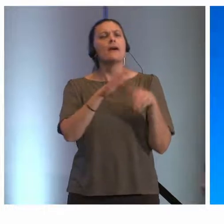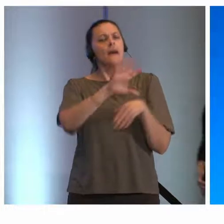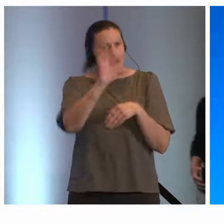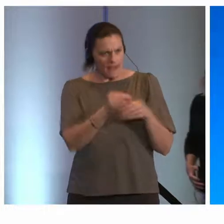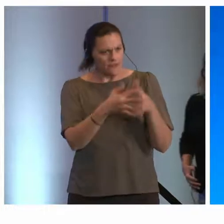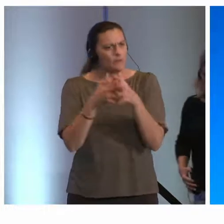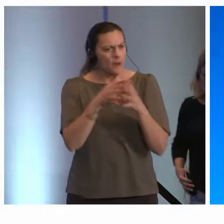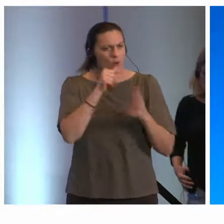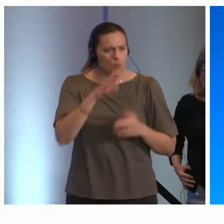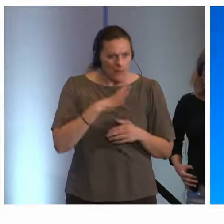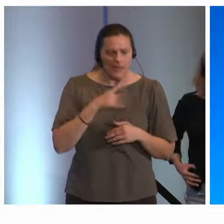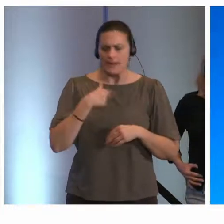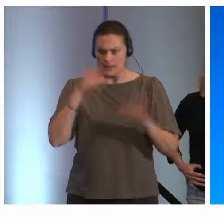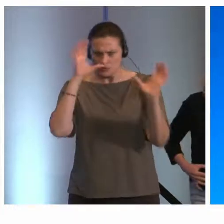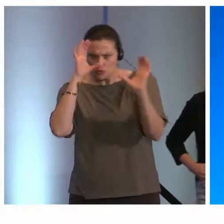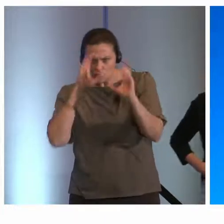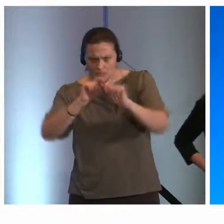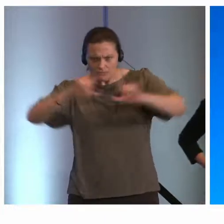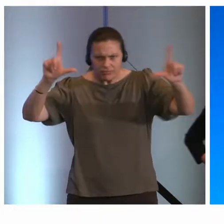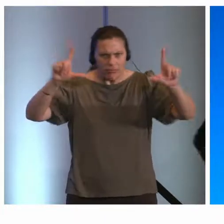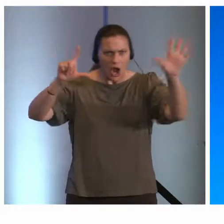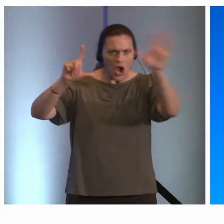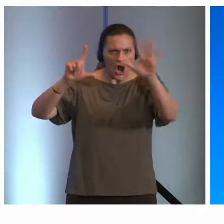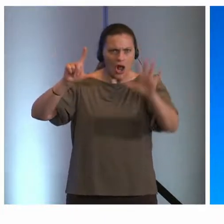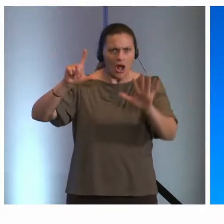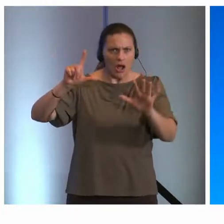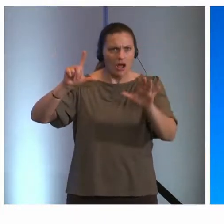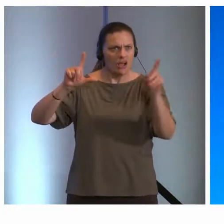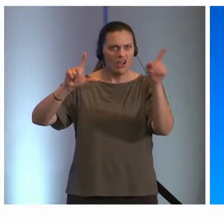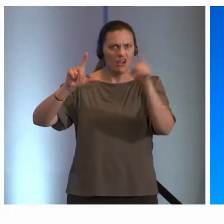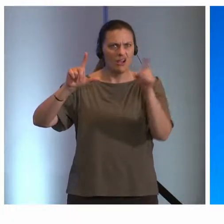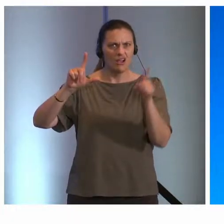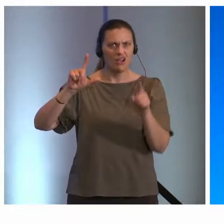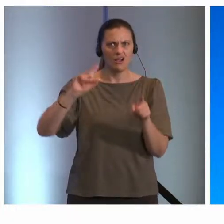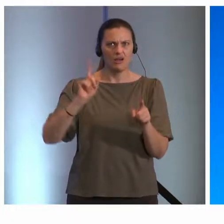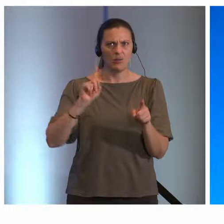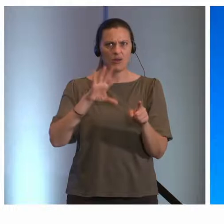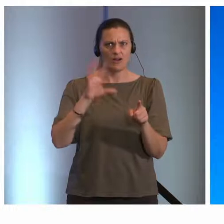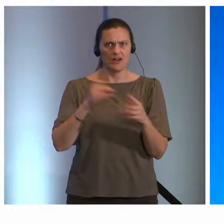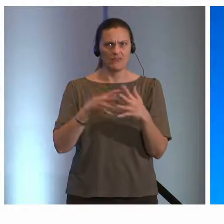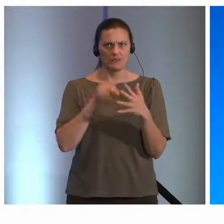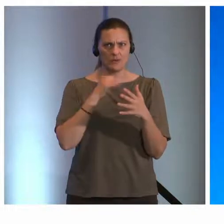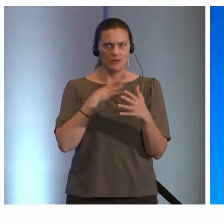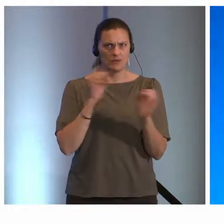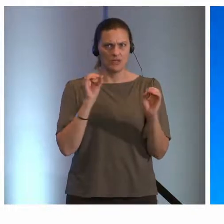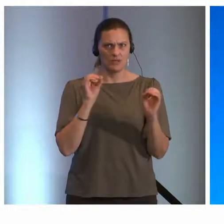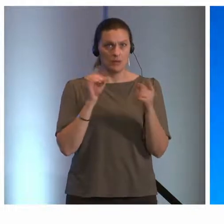so those representations are not -- you would never look for, to a search for African-American woman, and